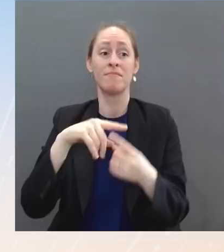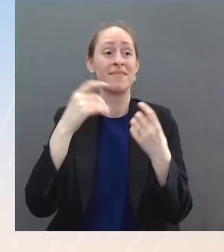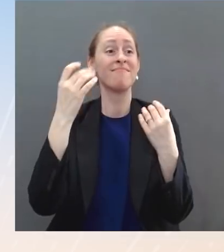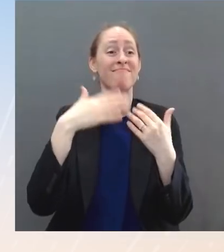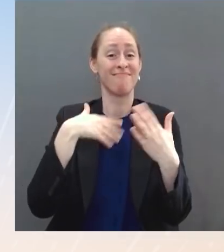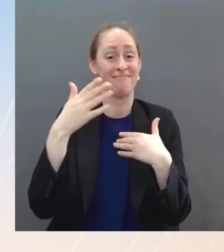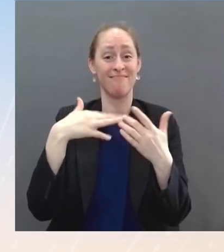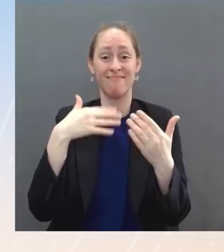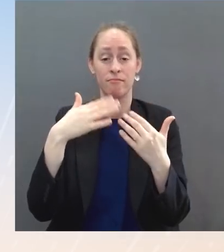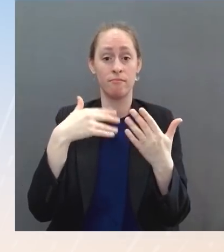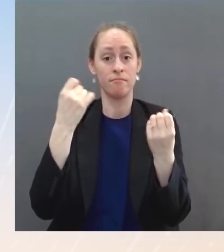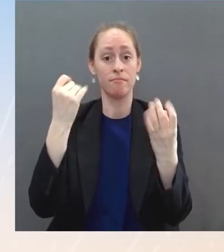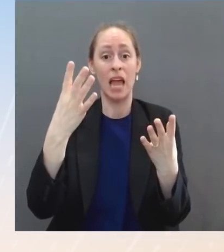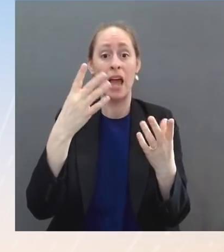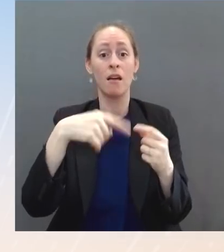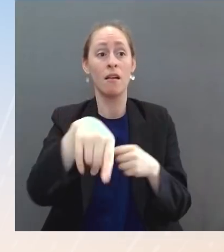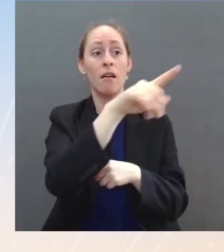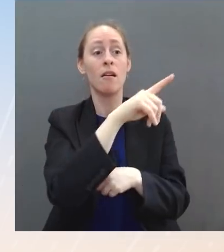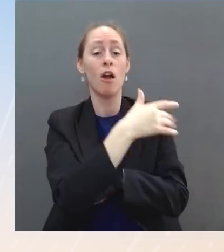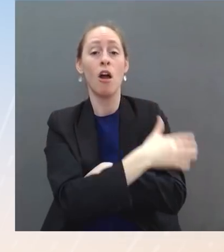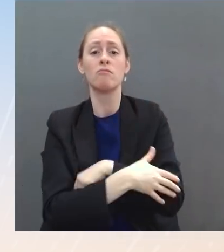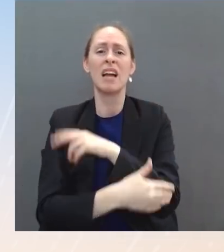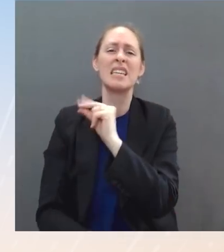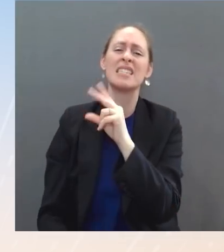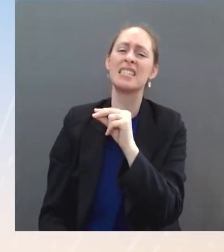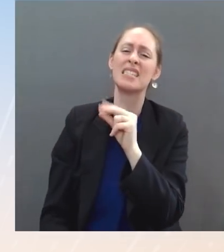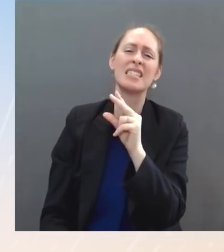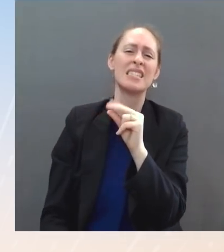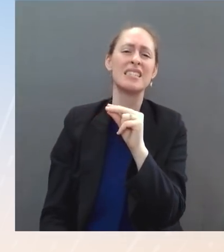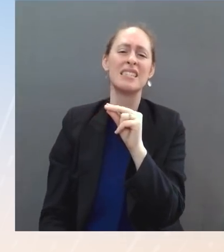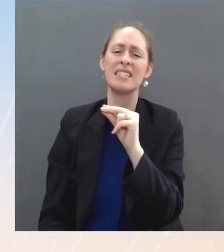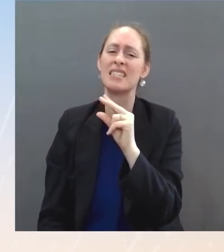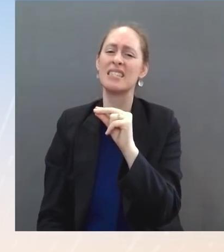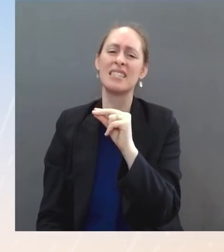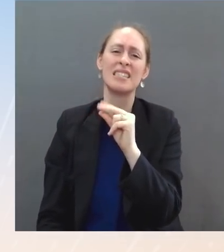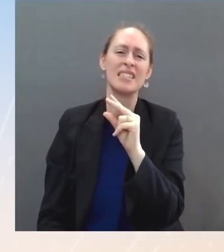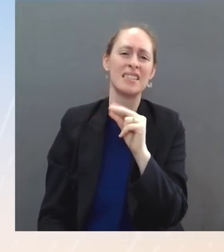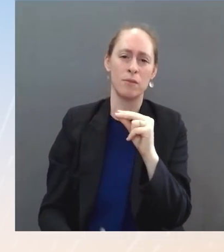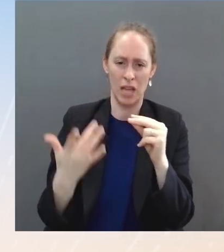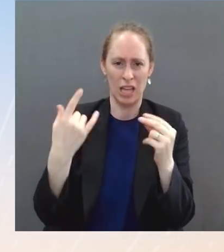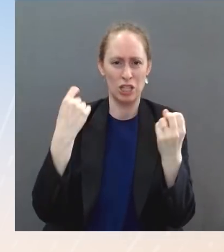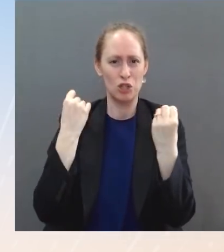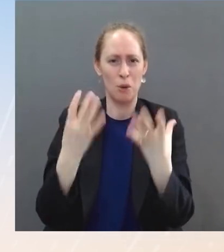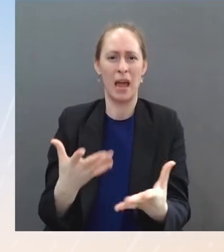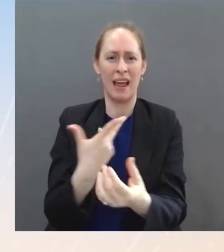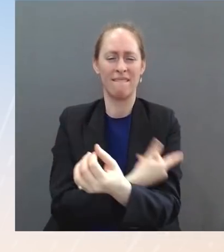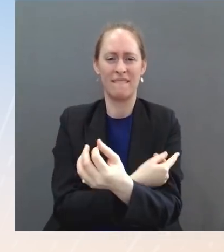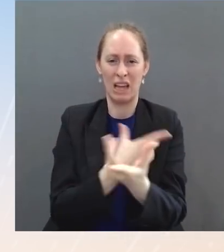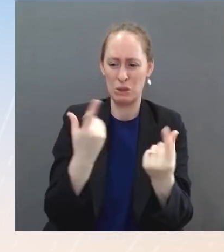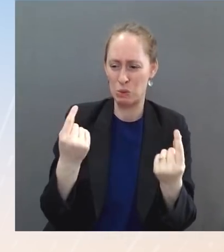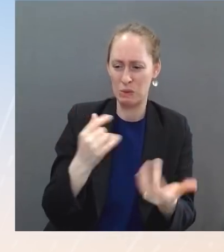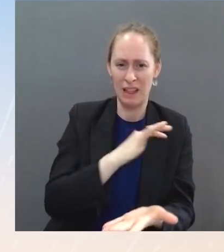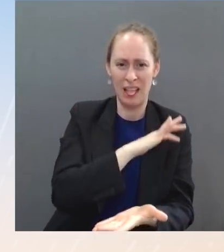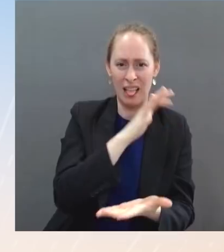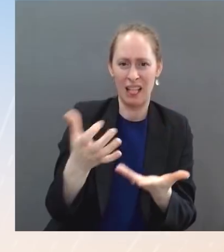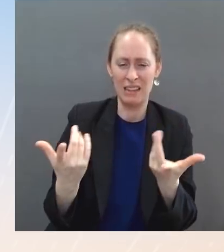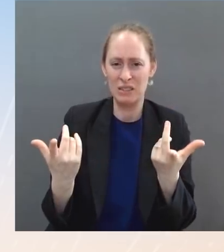doses because they don't have the mechanisms, the know-how, and the capacity to be able to distribute those doses. So that funding that we've been requesting